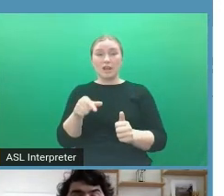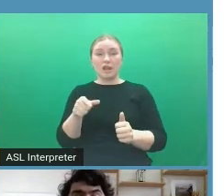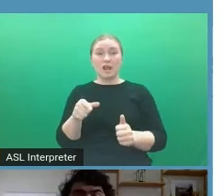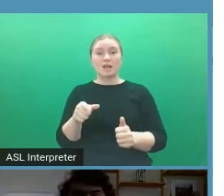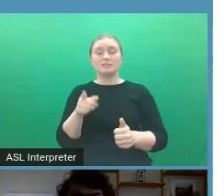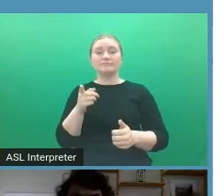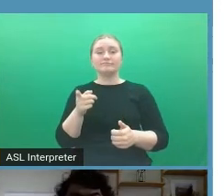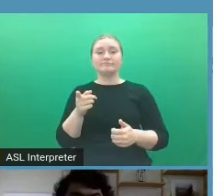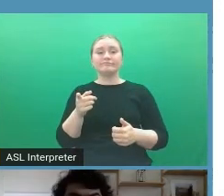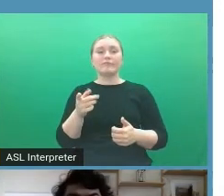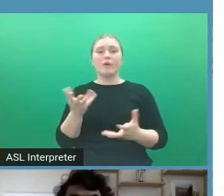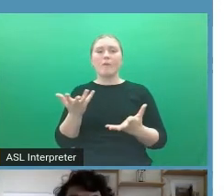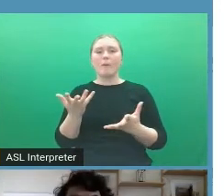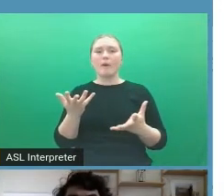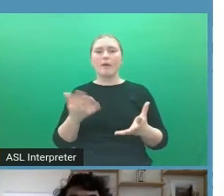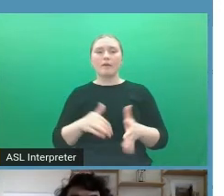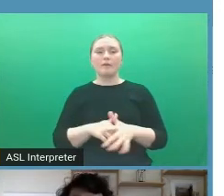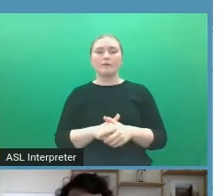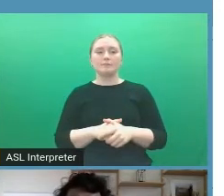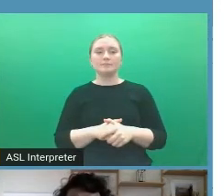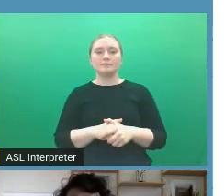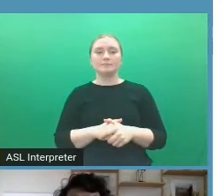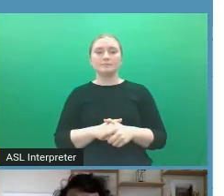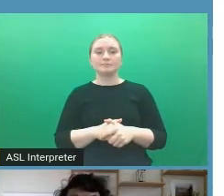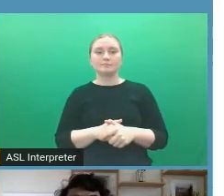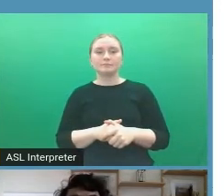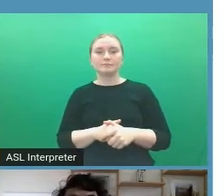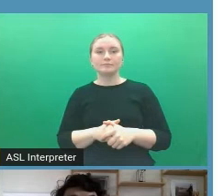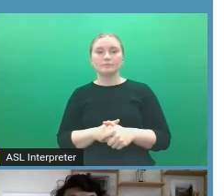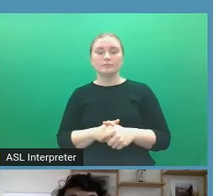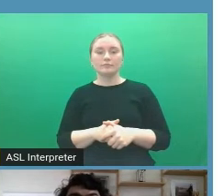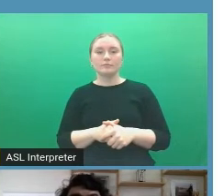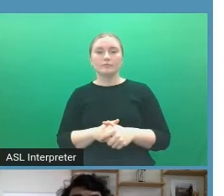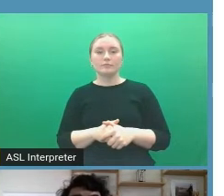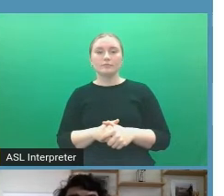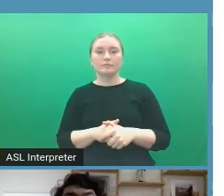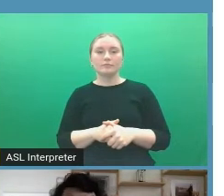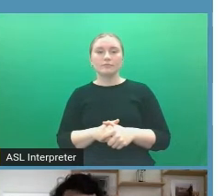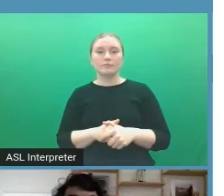it comes to inclusive design and accessibility and collections is that tension between environmental